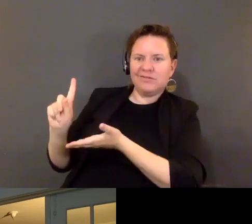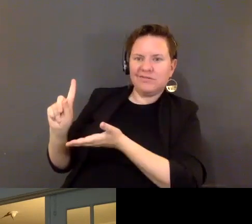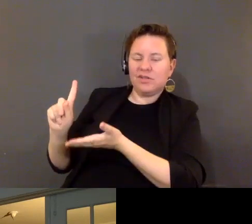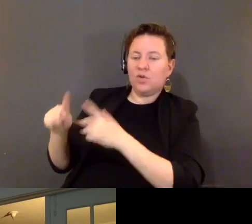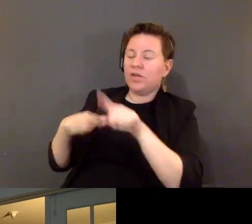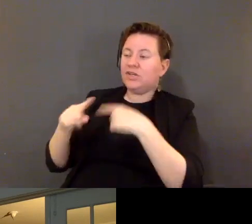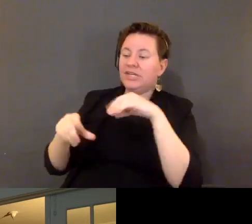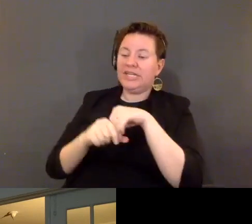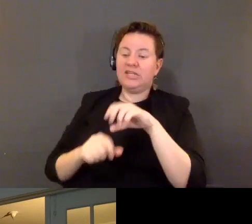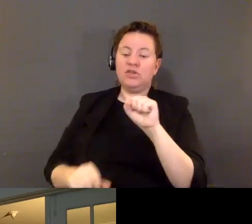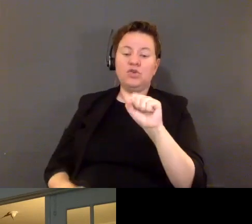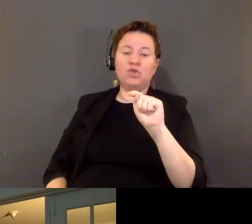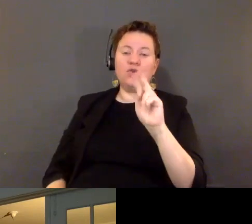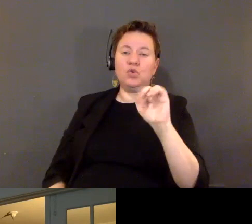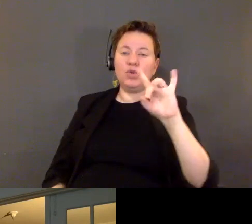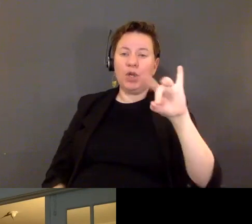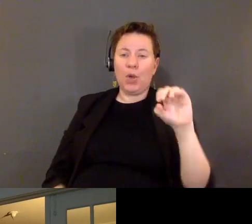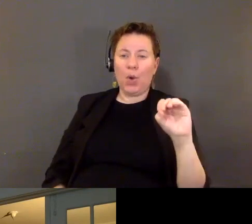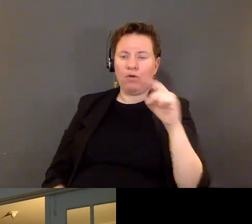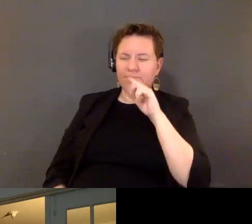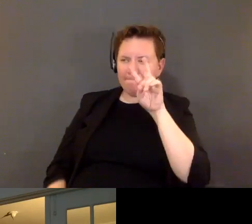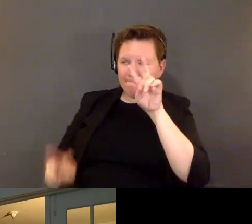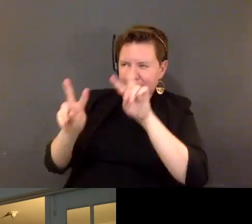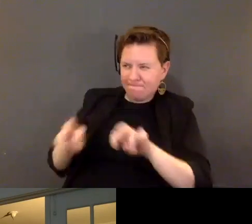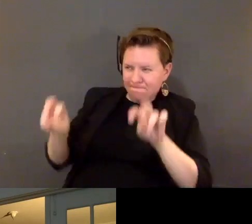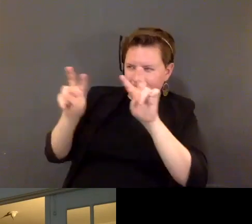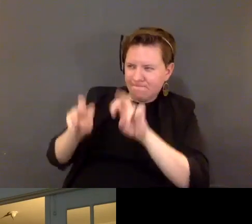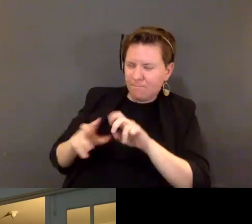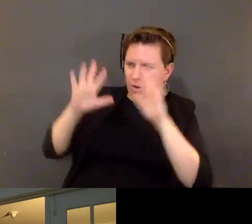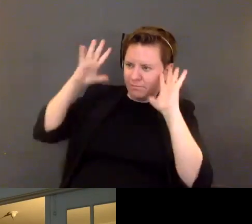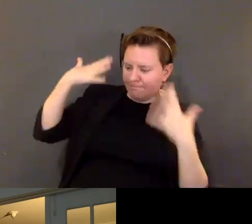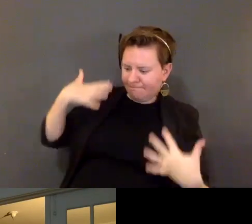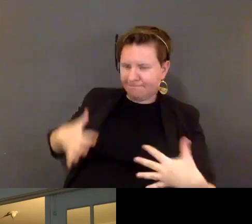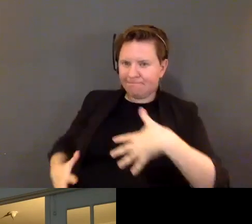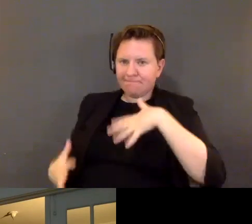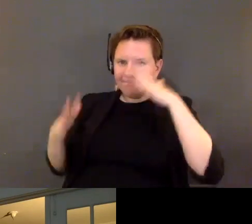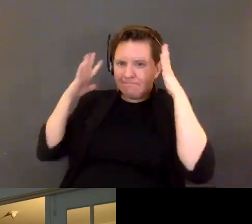and you're looking really deeply at what someone looks like and trying to understand the structure